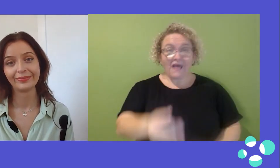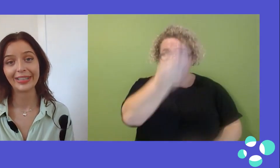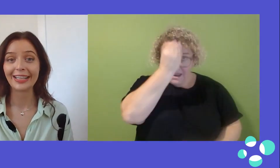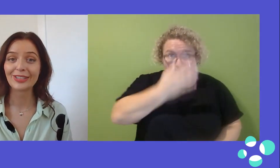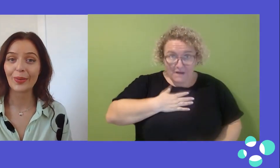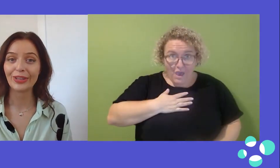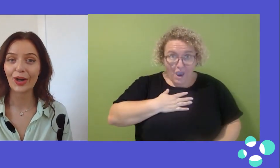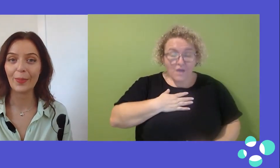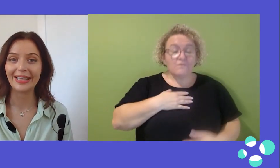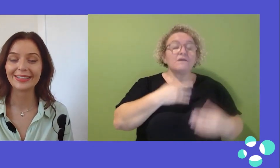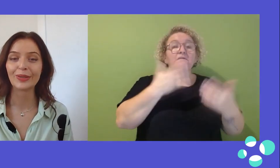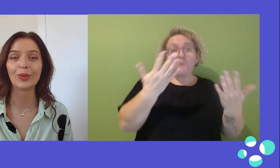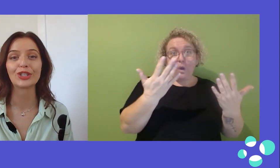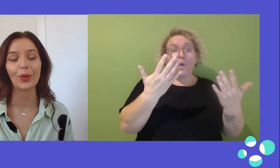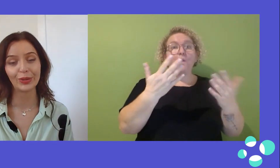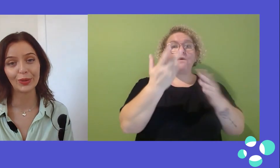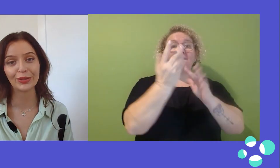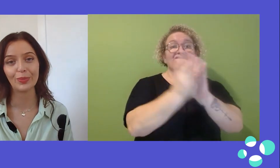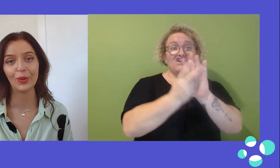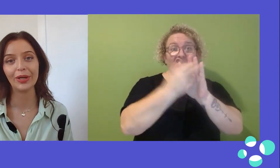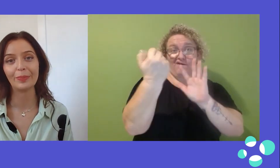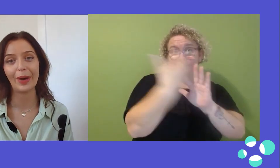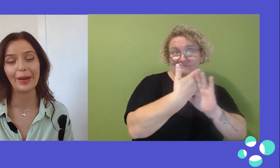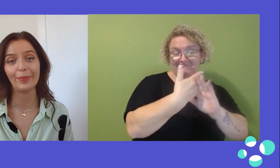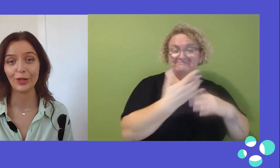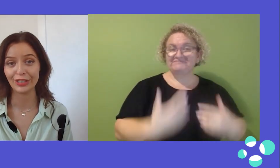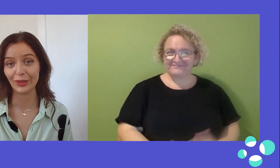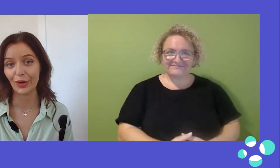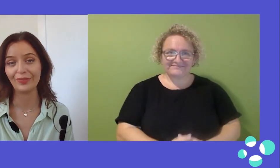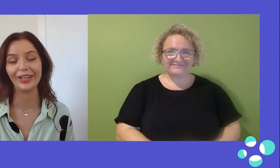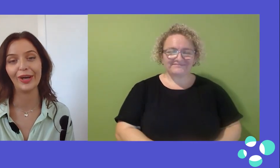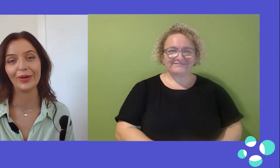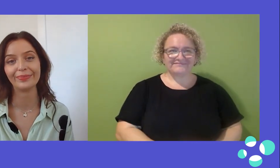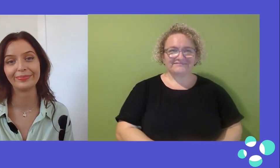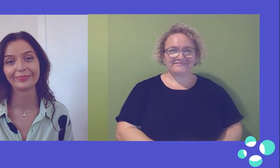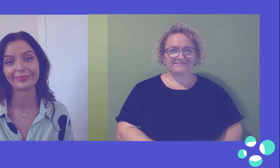Let us know in the comments or show us your support by posting your own video.